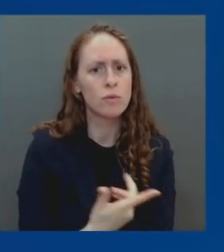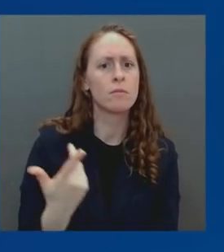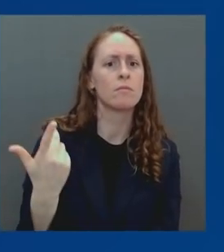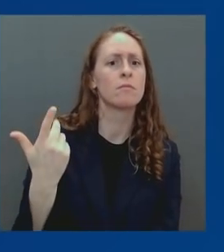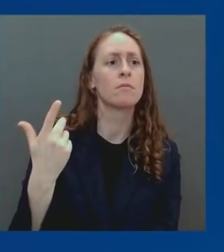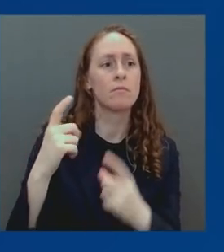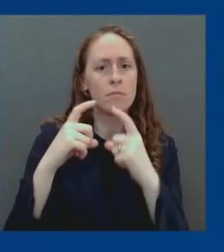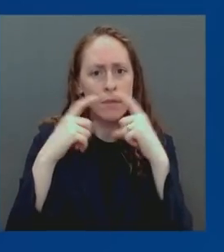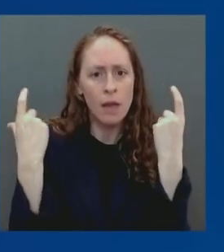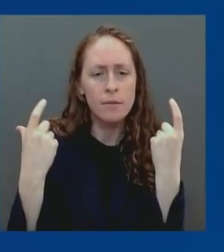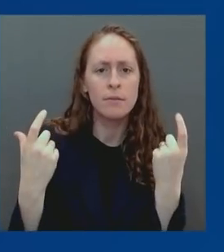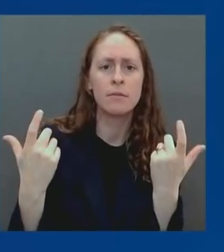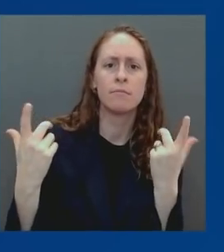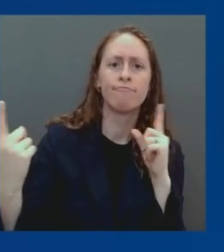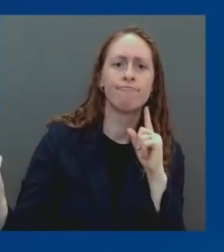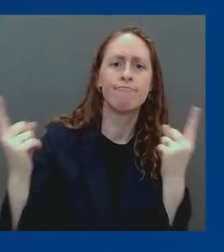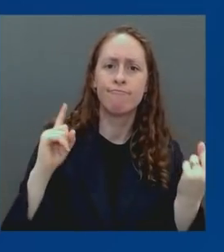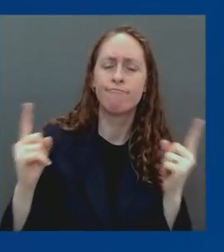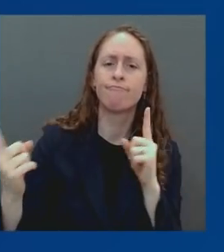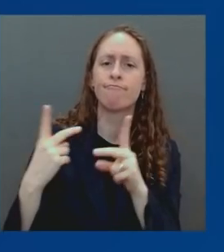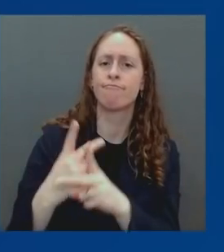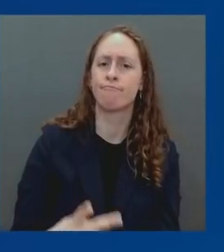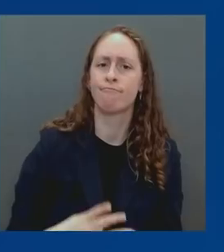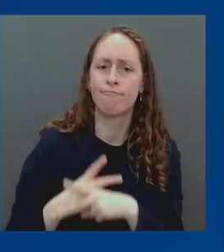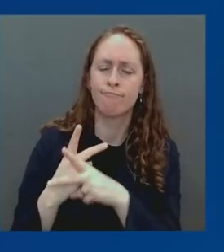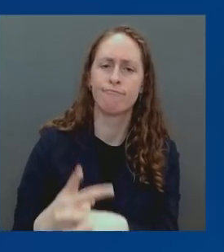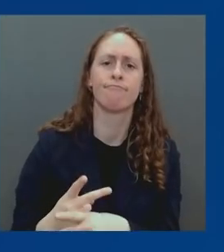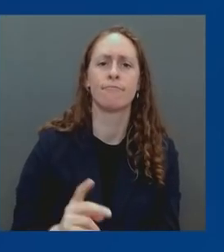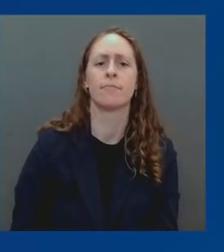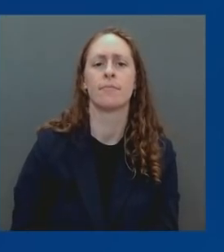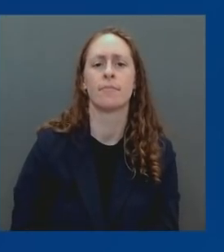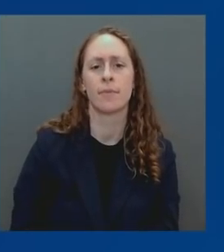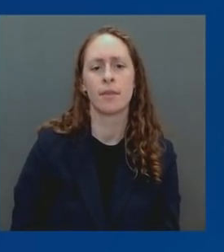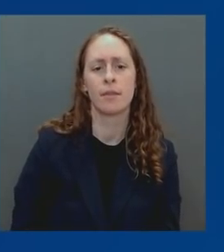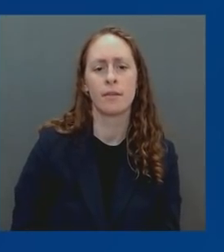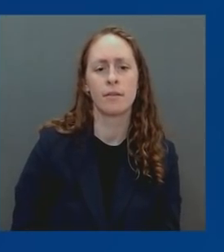when you have a level of community protection,